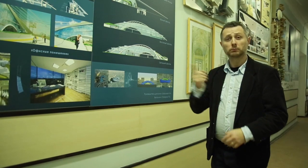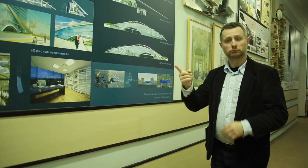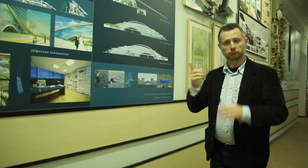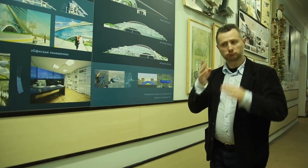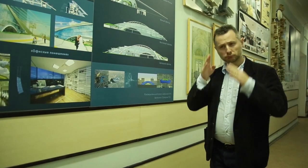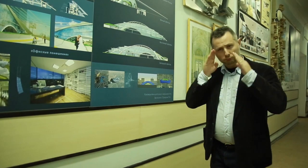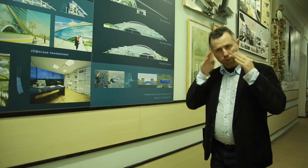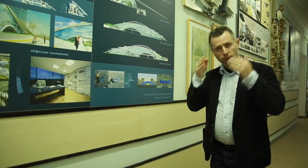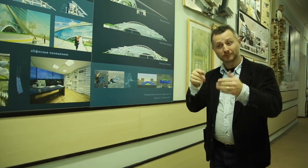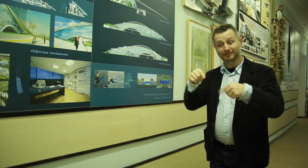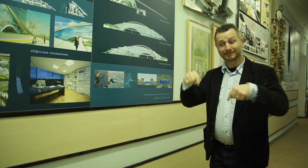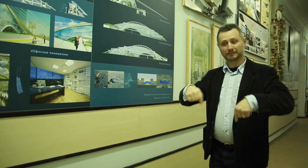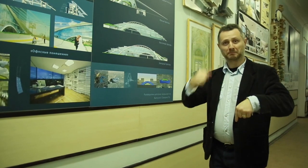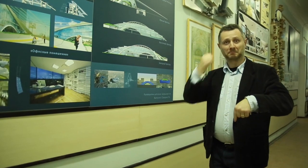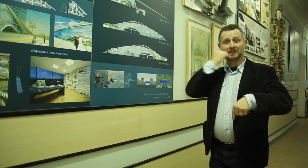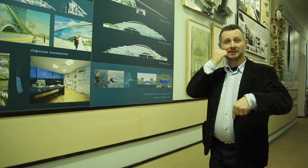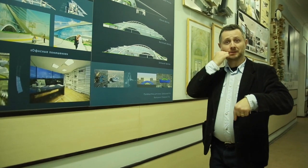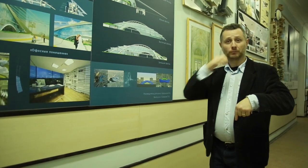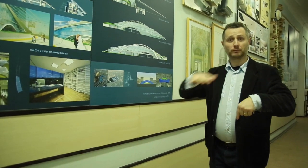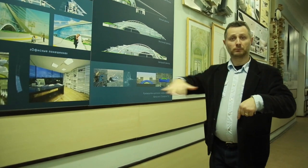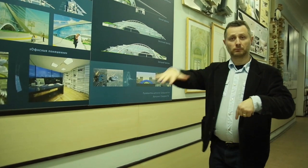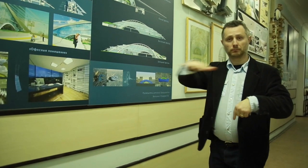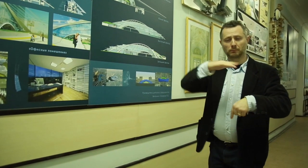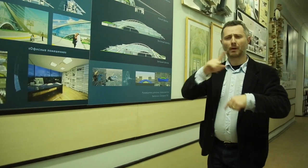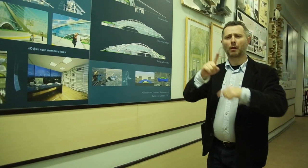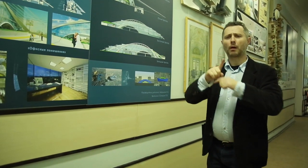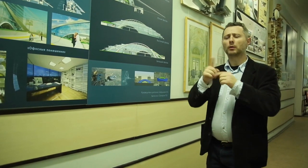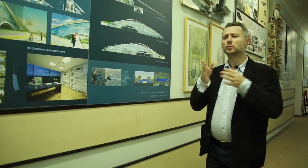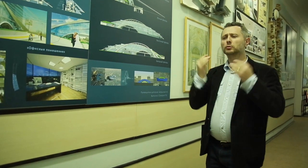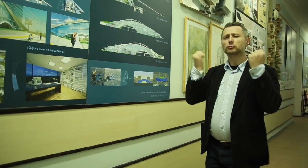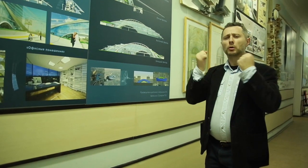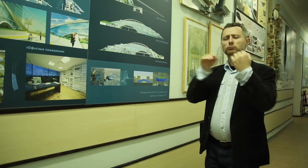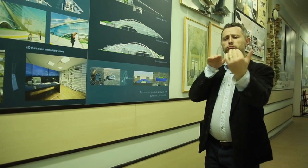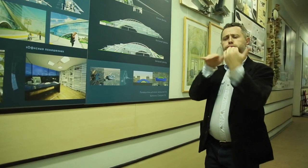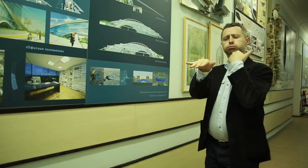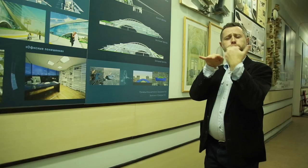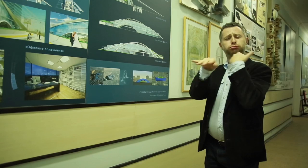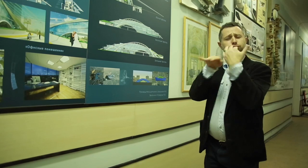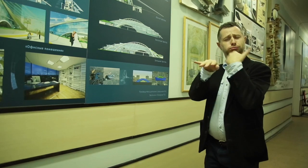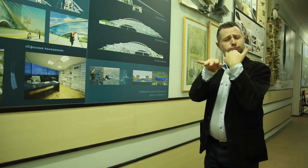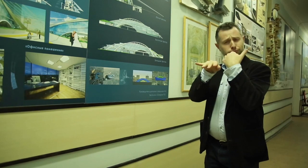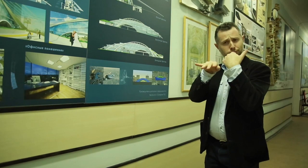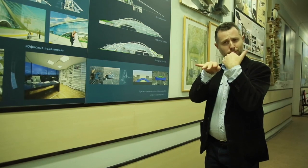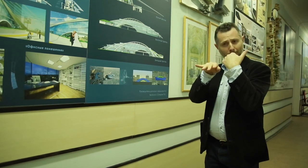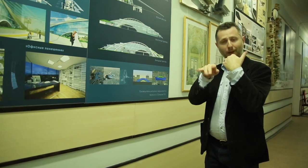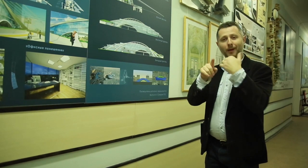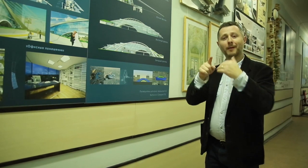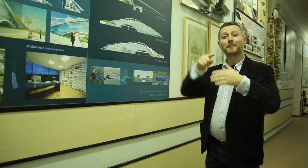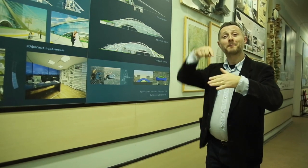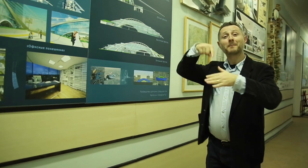the overpass. This bridge also has offices integrated into its design. Drivers will pass by and